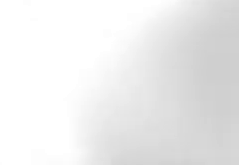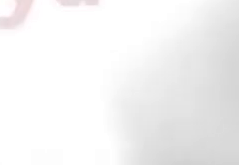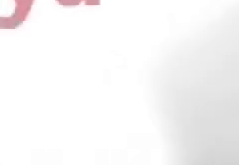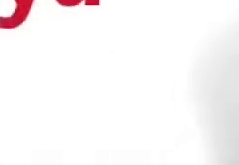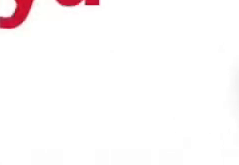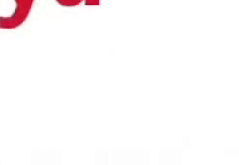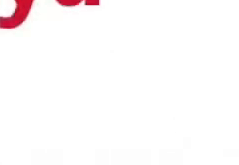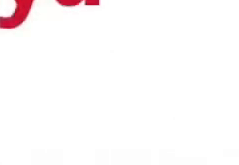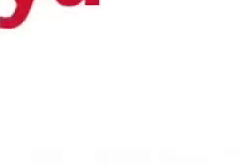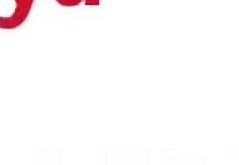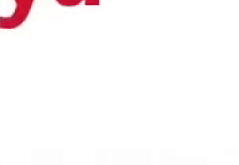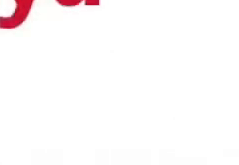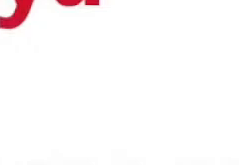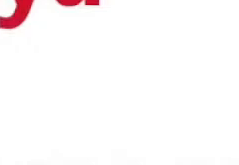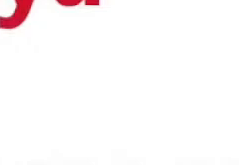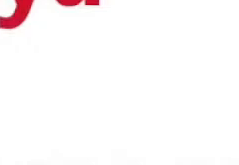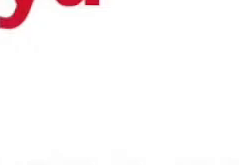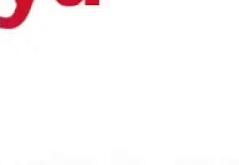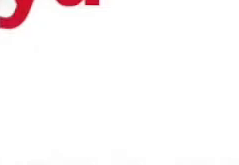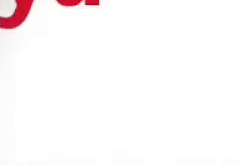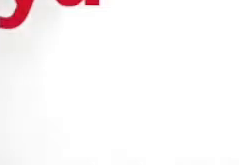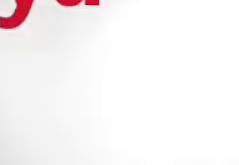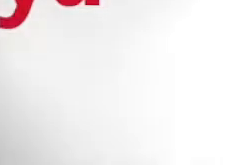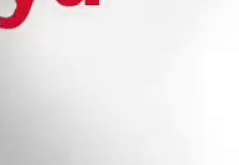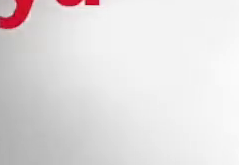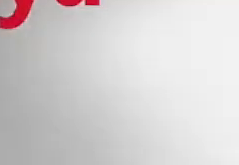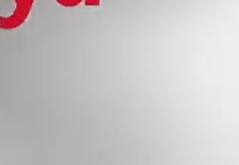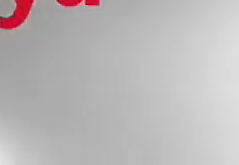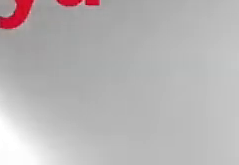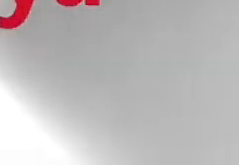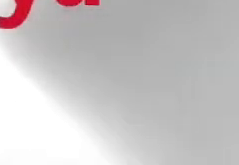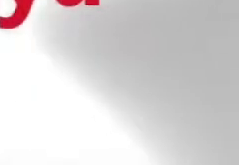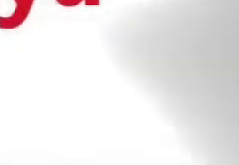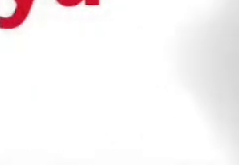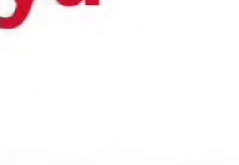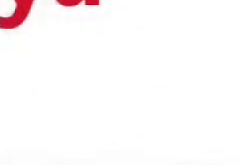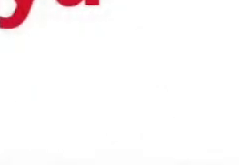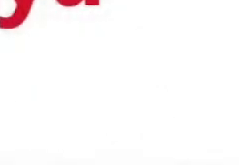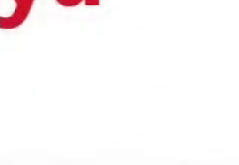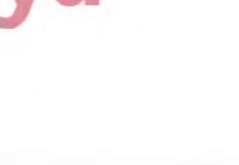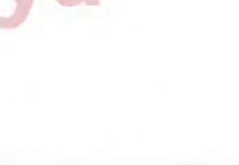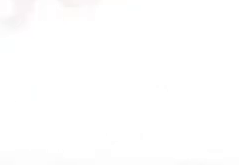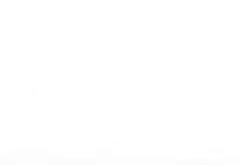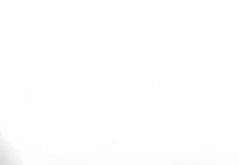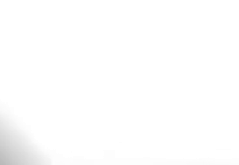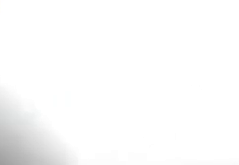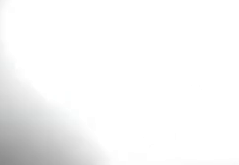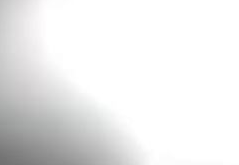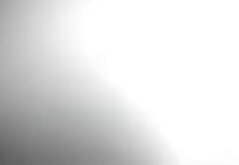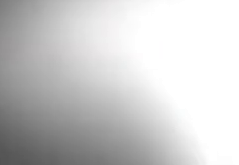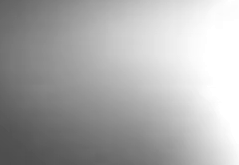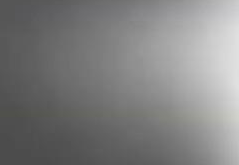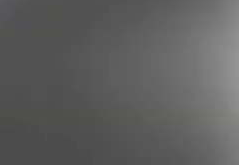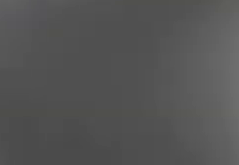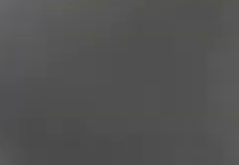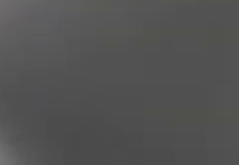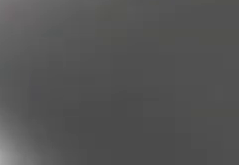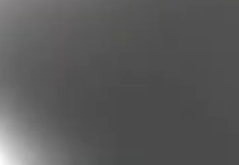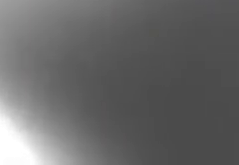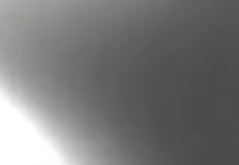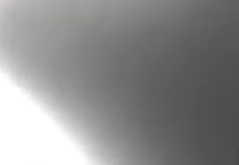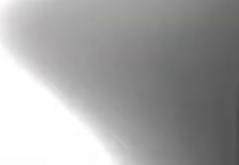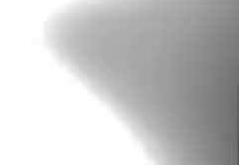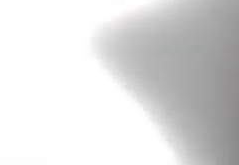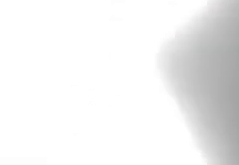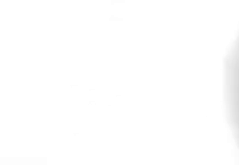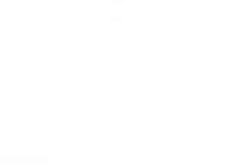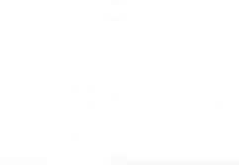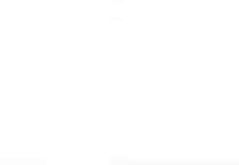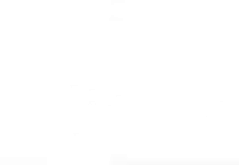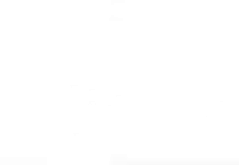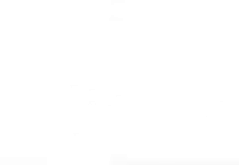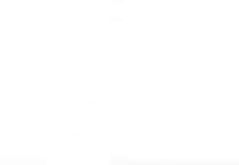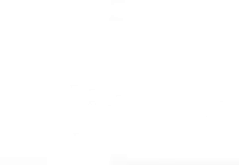hopefully releasing what is needed the solo yo yo